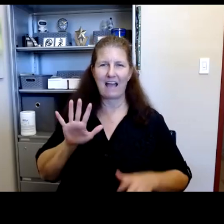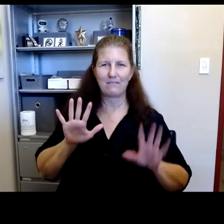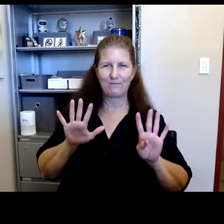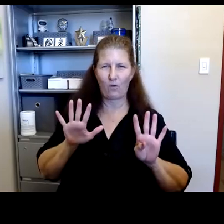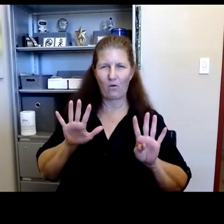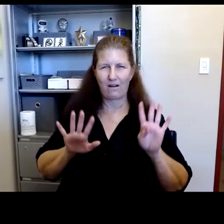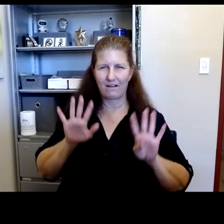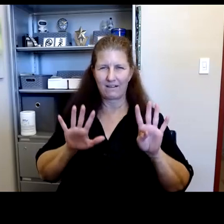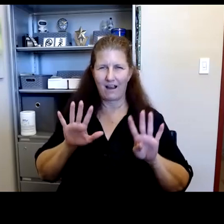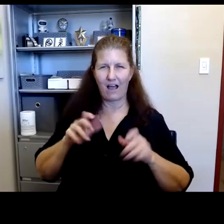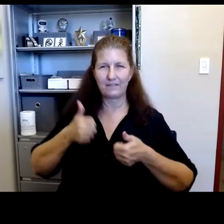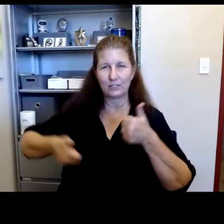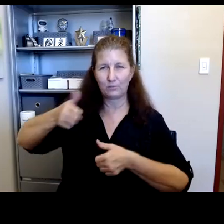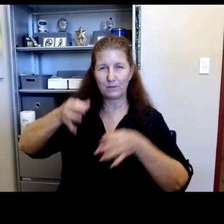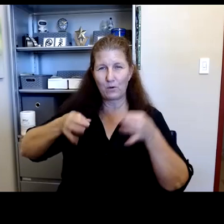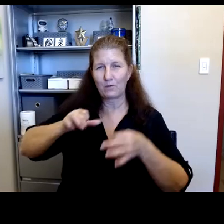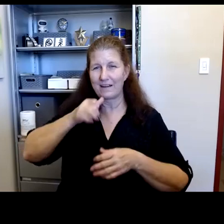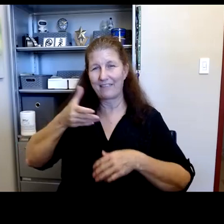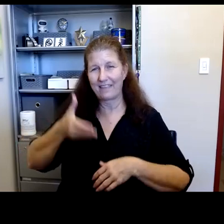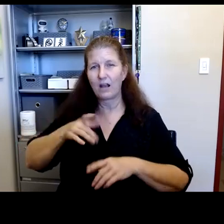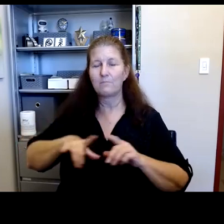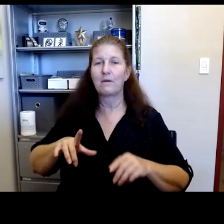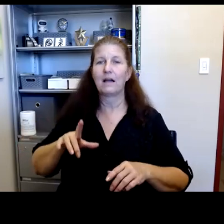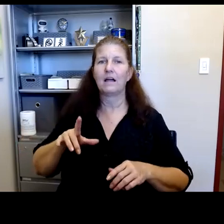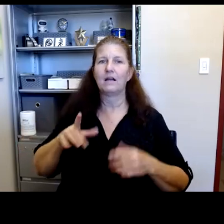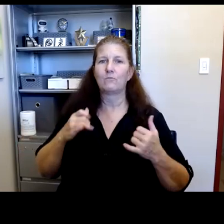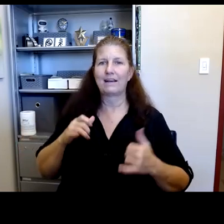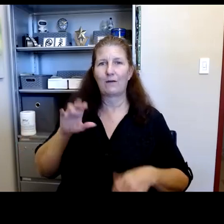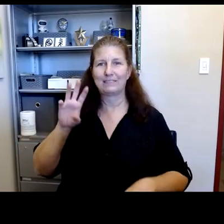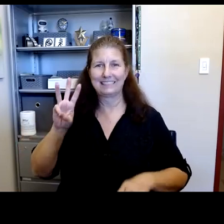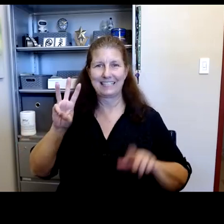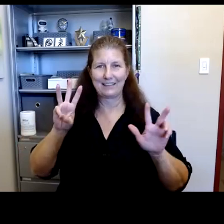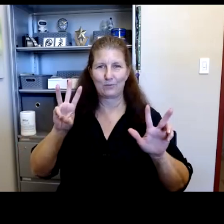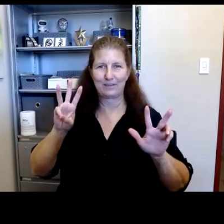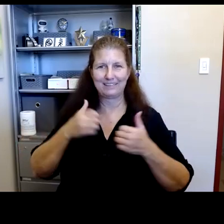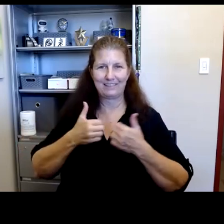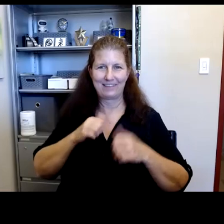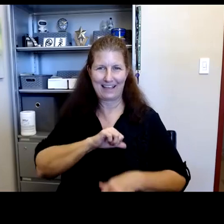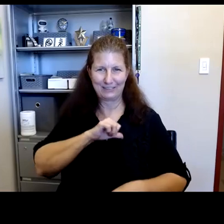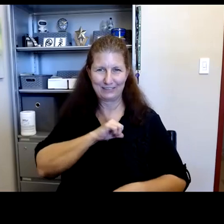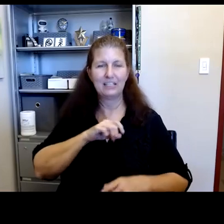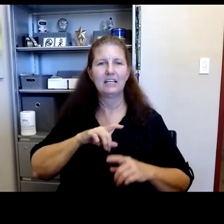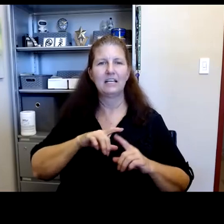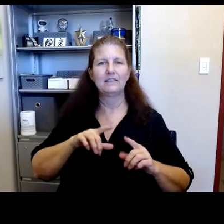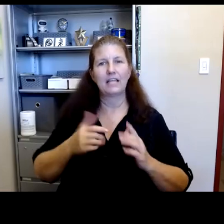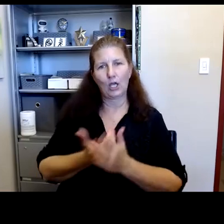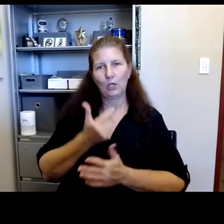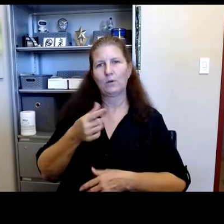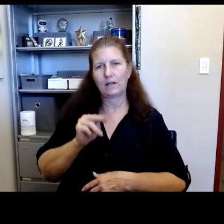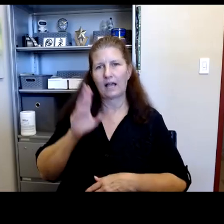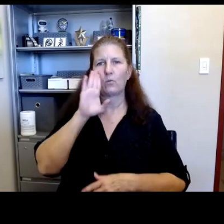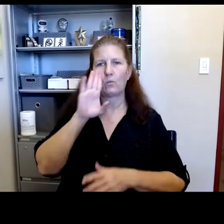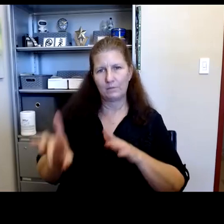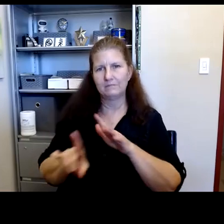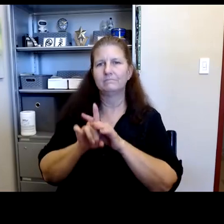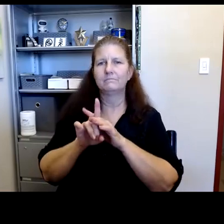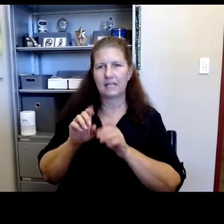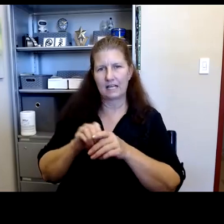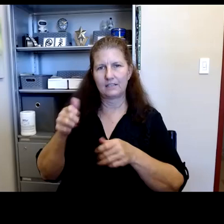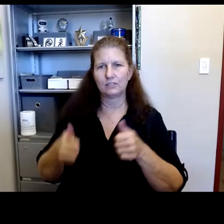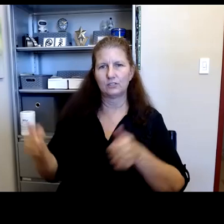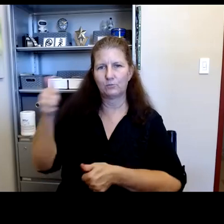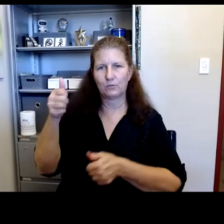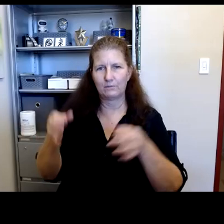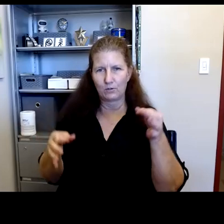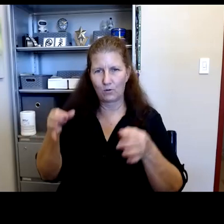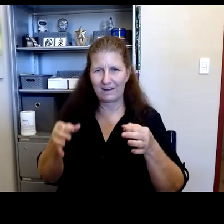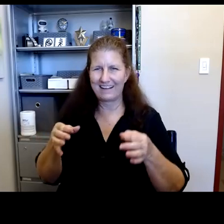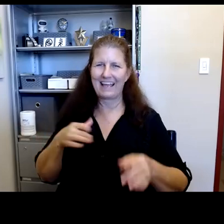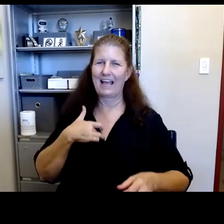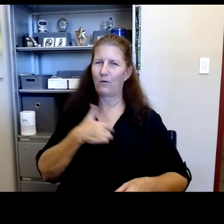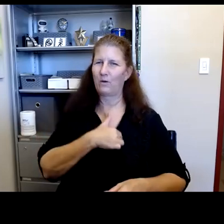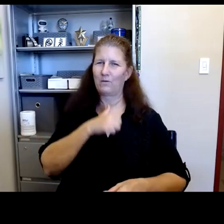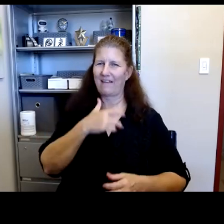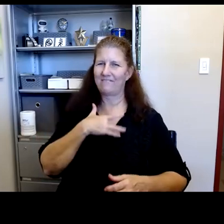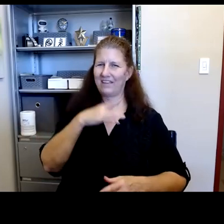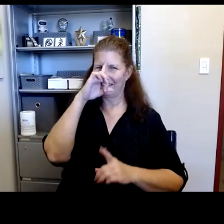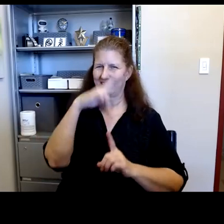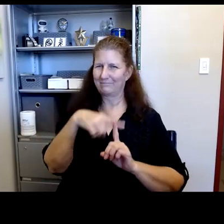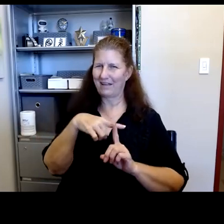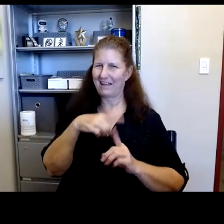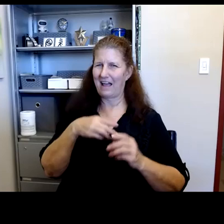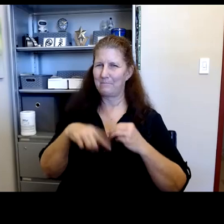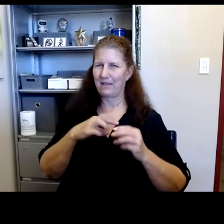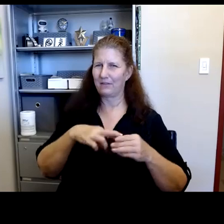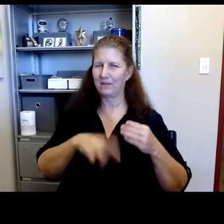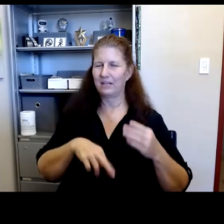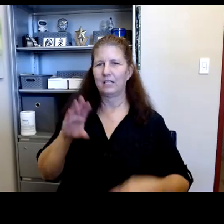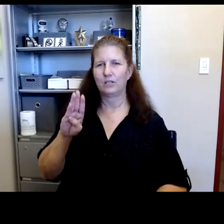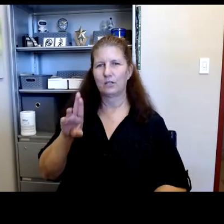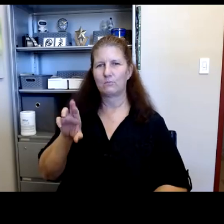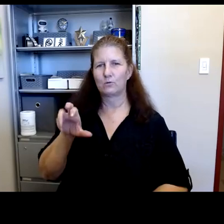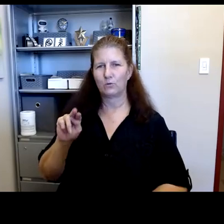Robyn Thomas: this would not have been the case, but unfortunately, with the six, three split um. It was inevitable that a new gun case was going to be taken up, and we were not feeling optimistic of the outcome. Um, the brew in case was recently decided